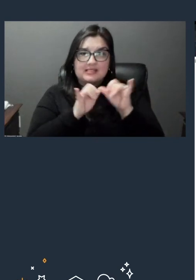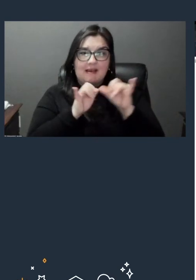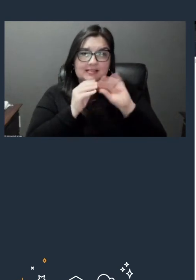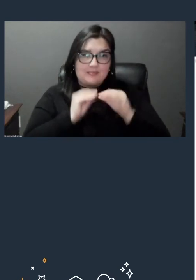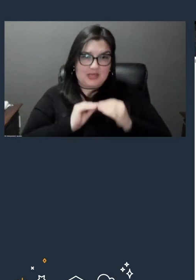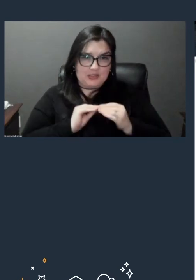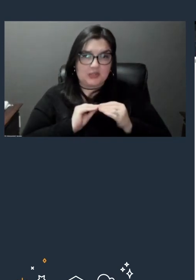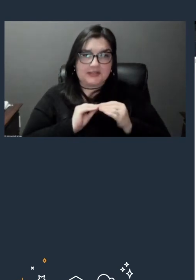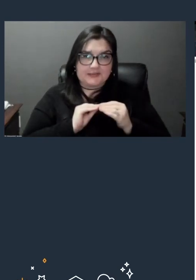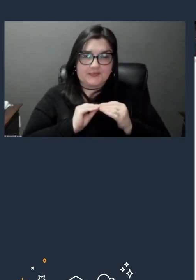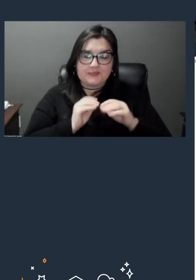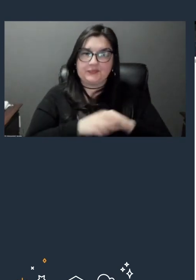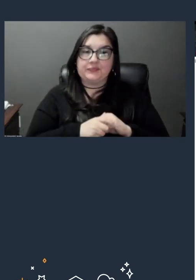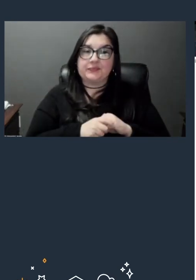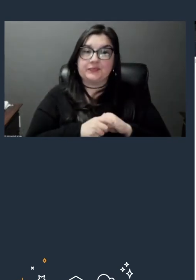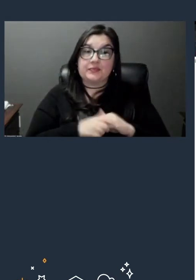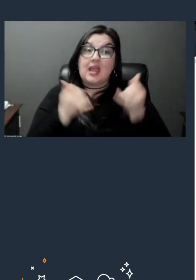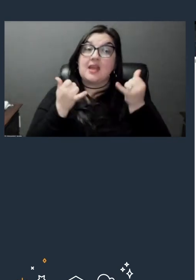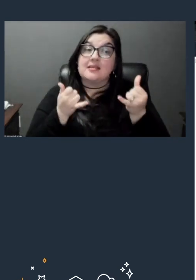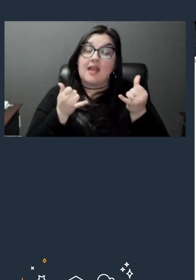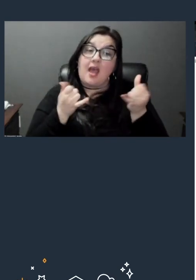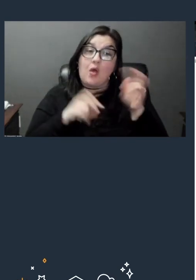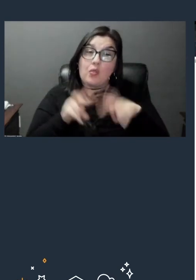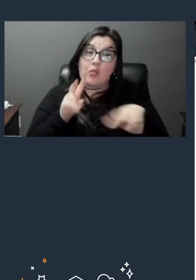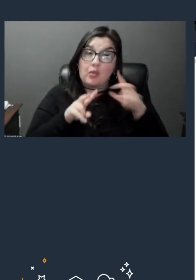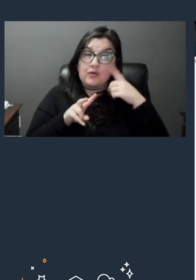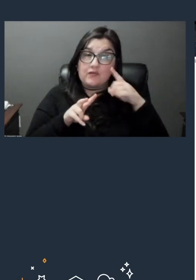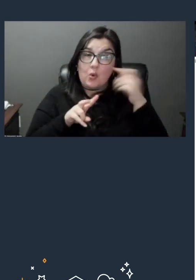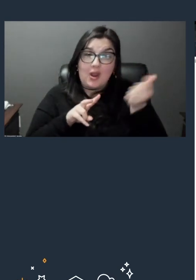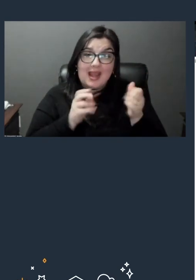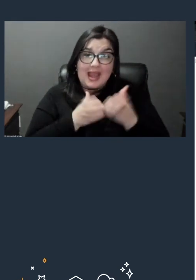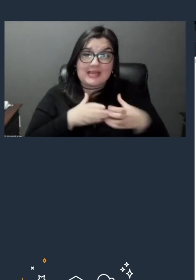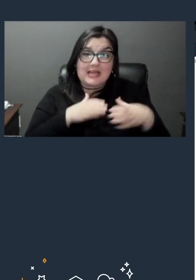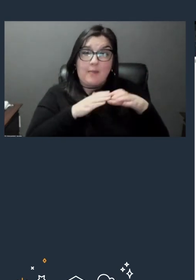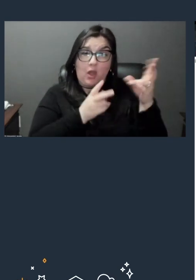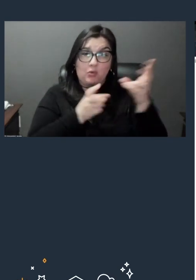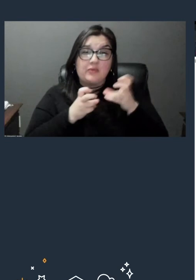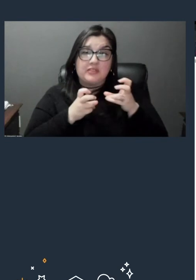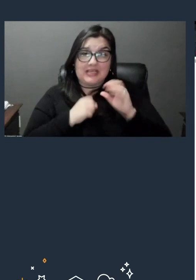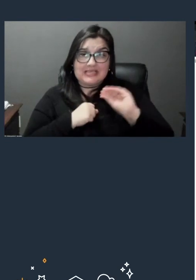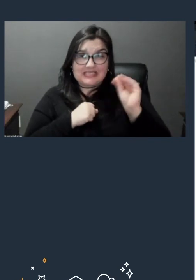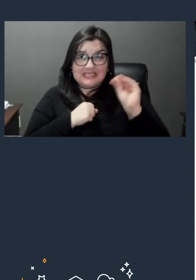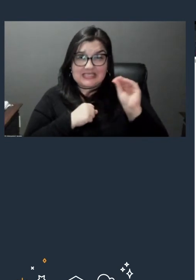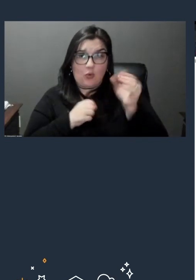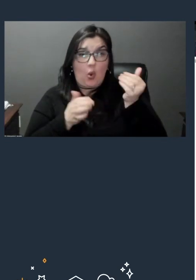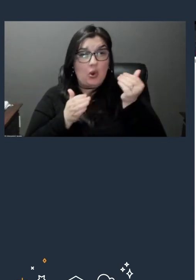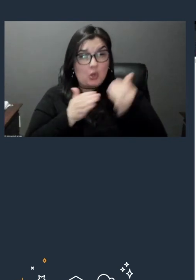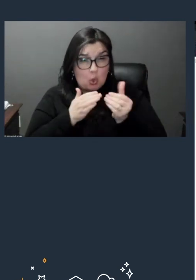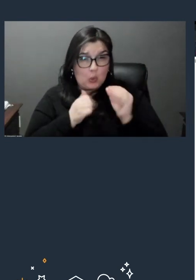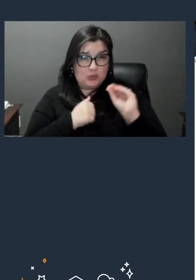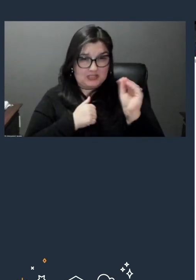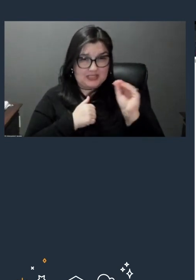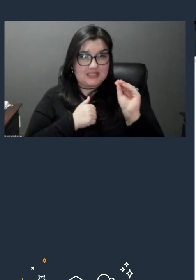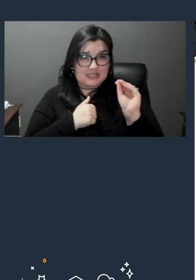Now, what we're gonna look for are any buckets with retrieval rates of zero or close to zero and larger relative storage size.